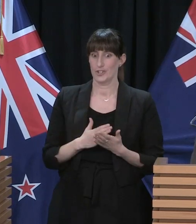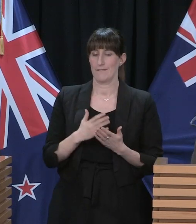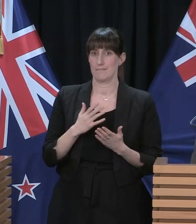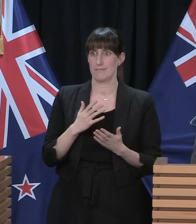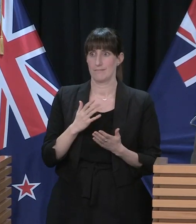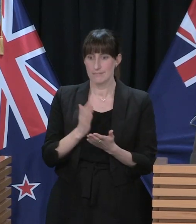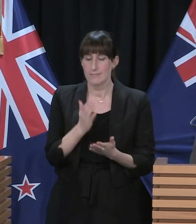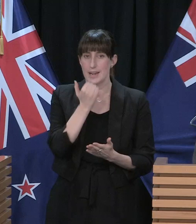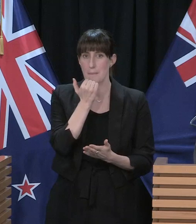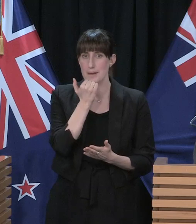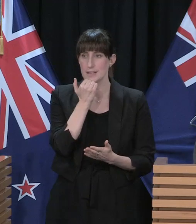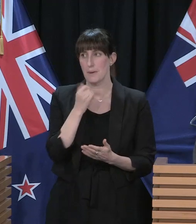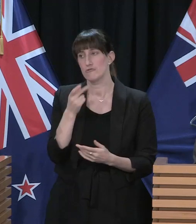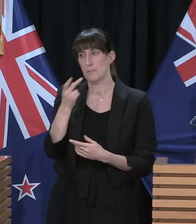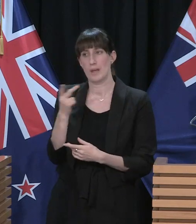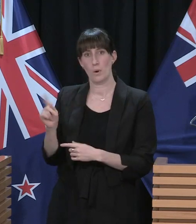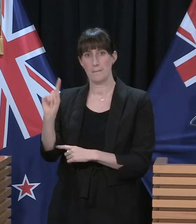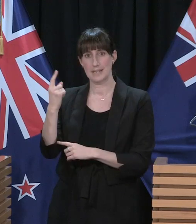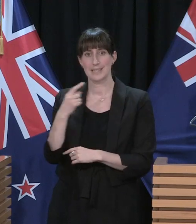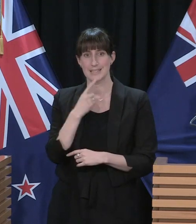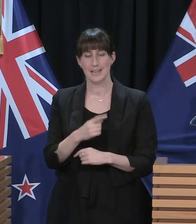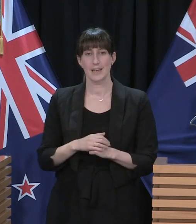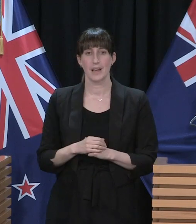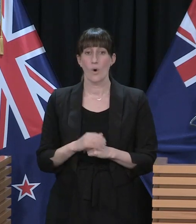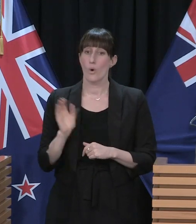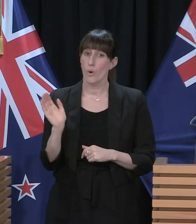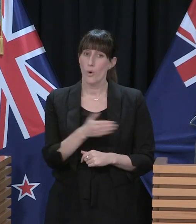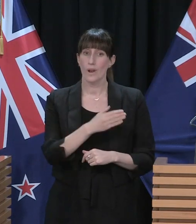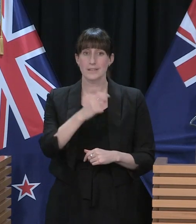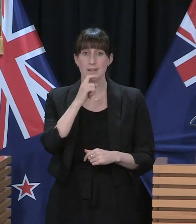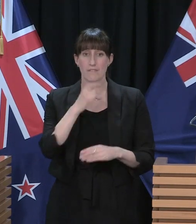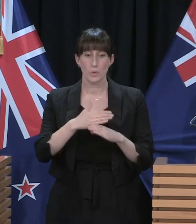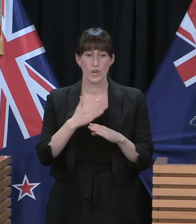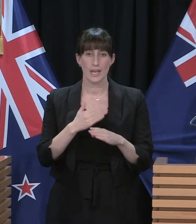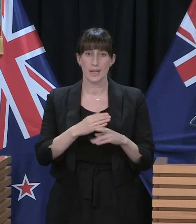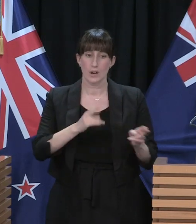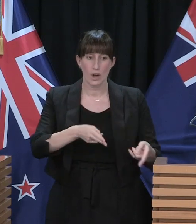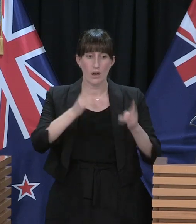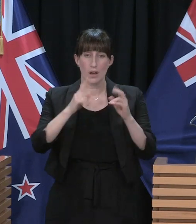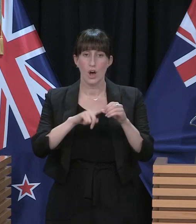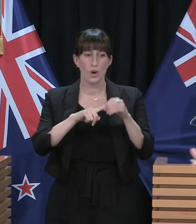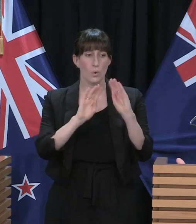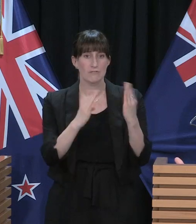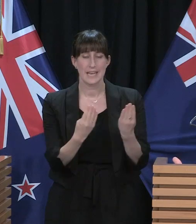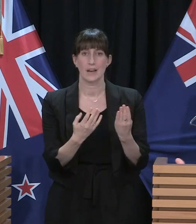reports of... I don't have the specific numbers. To reiterate what the Minister said - all the staff working